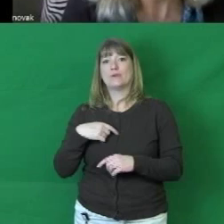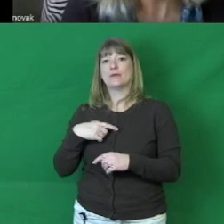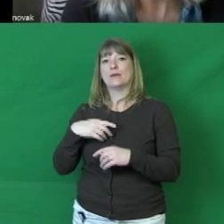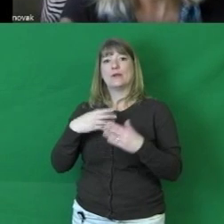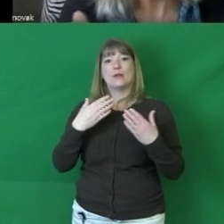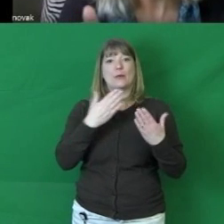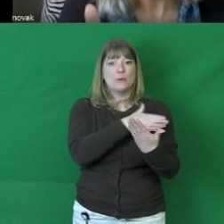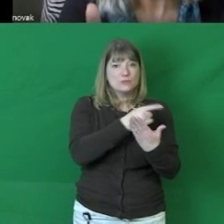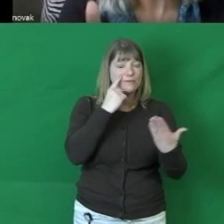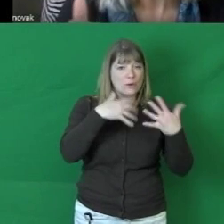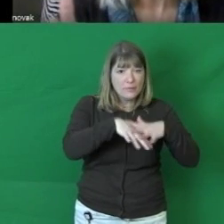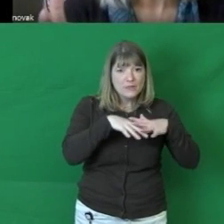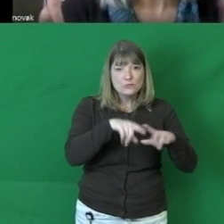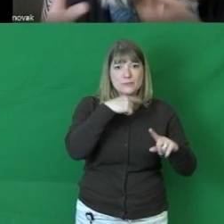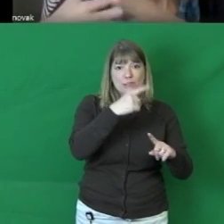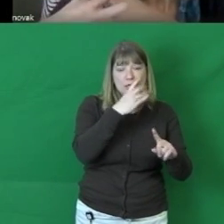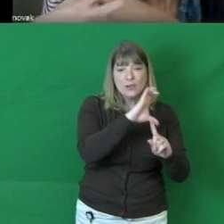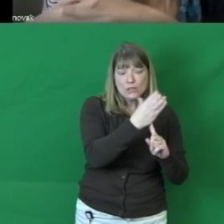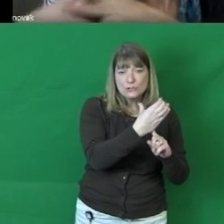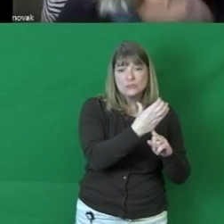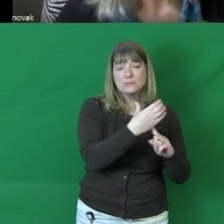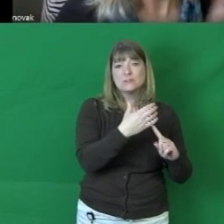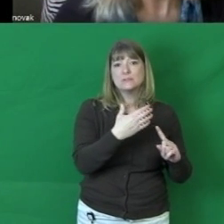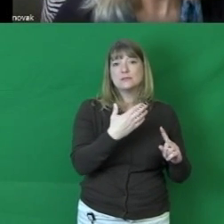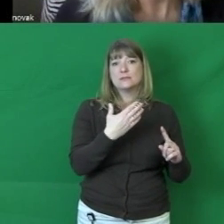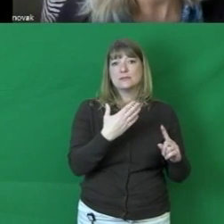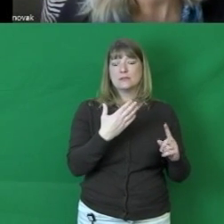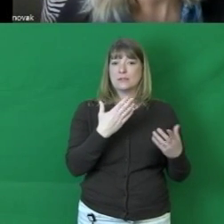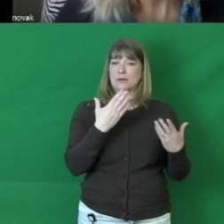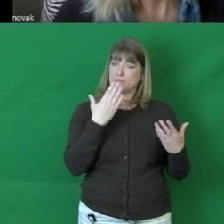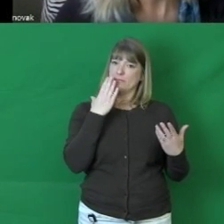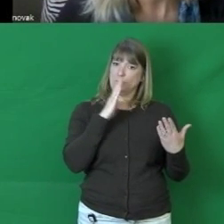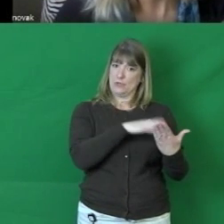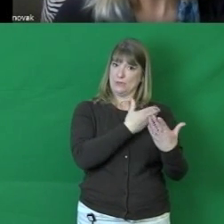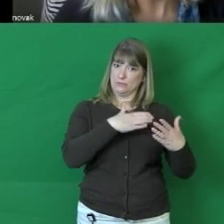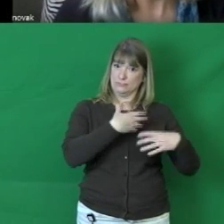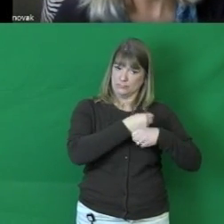in mainstream hearing culture, might be different than music that's found and created